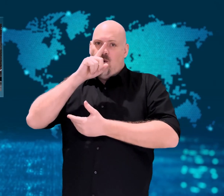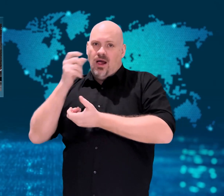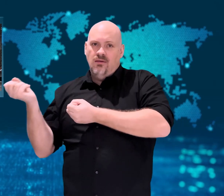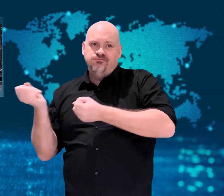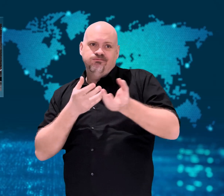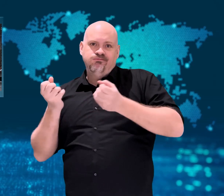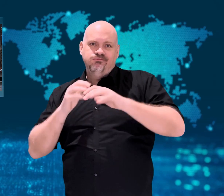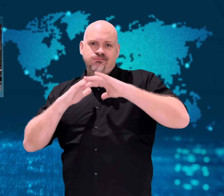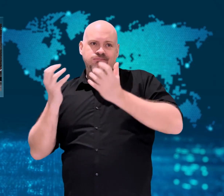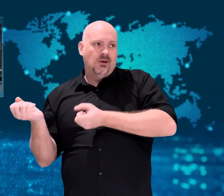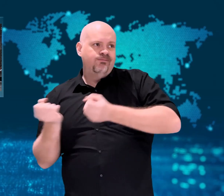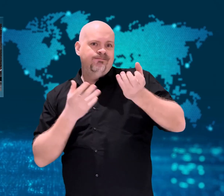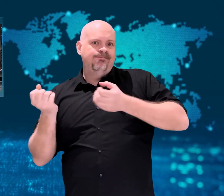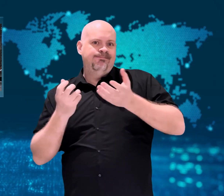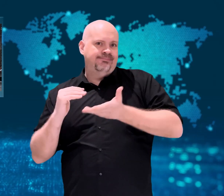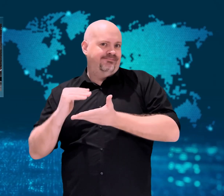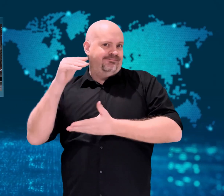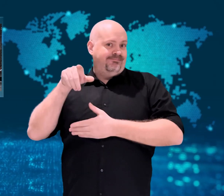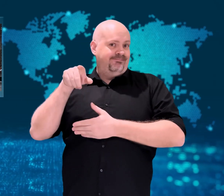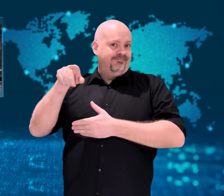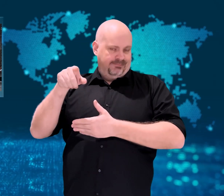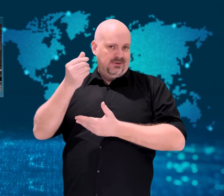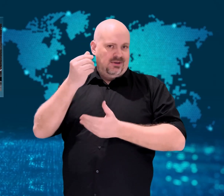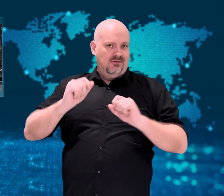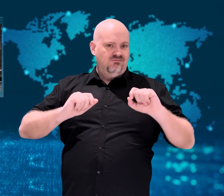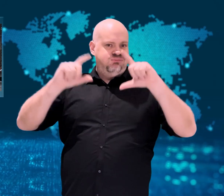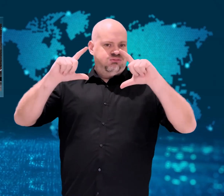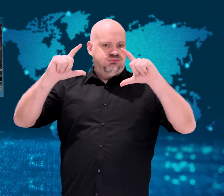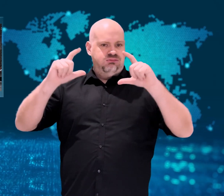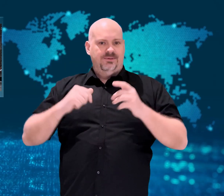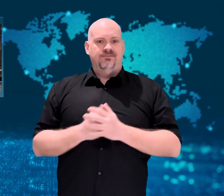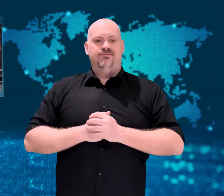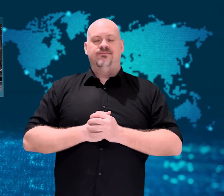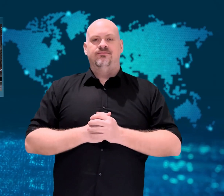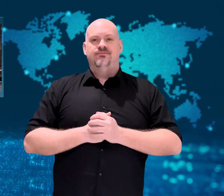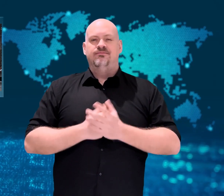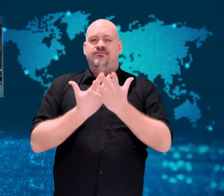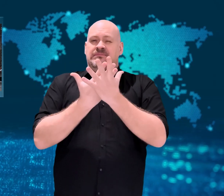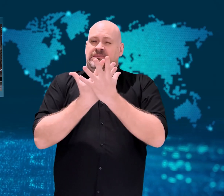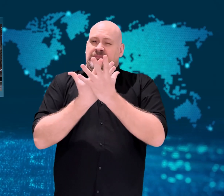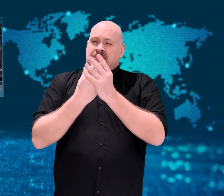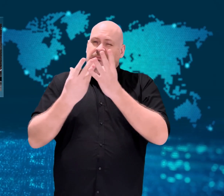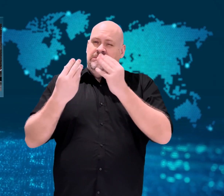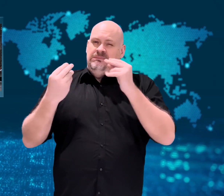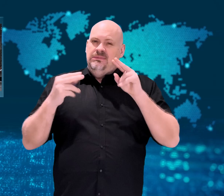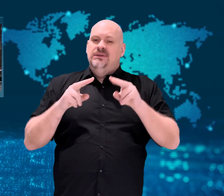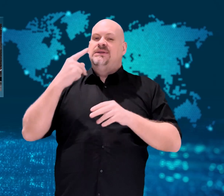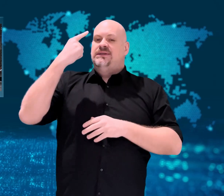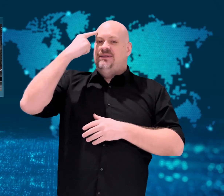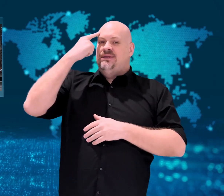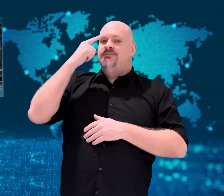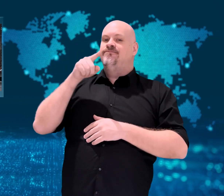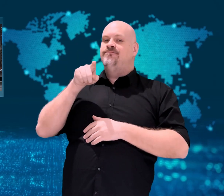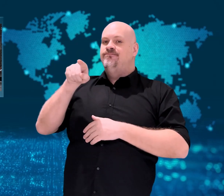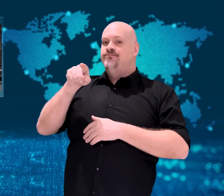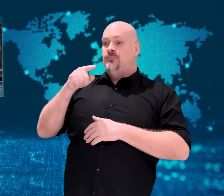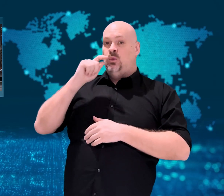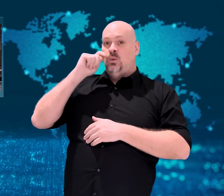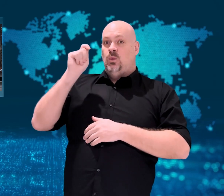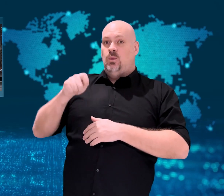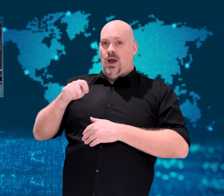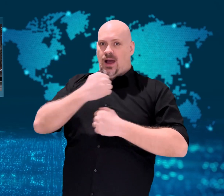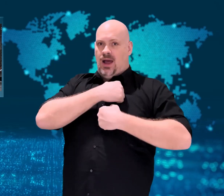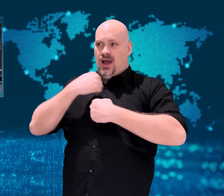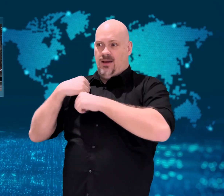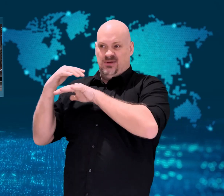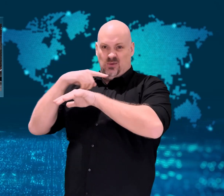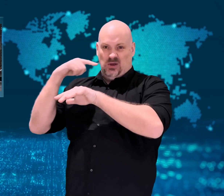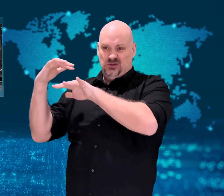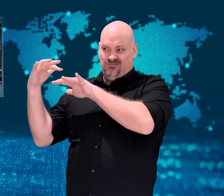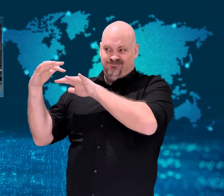Many believe the troops ordered into eastern Ukraine may be the